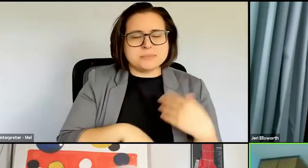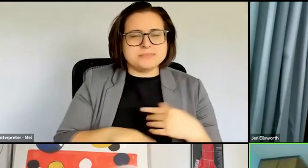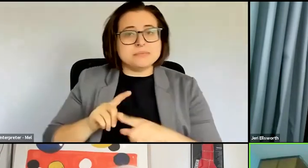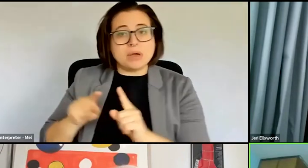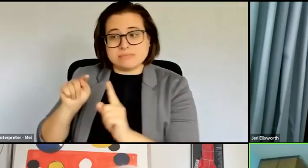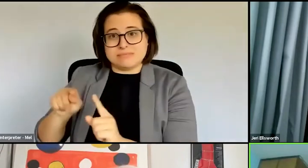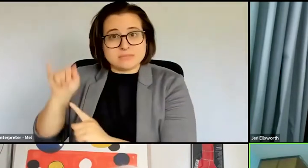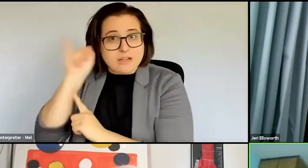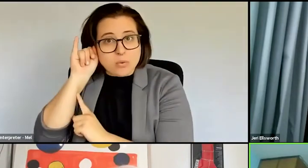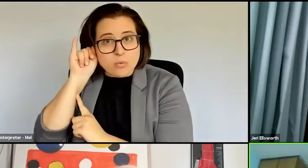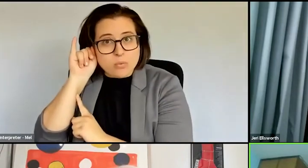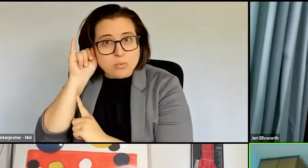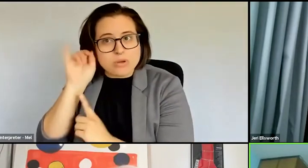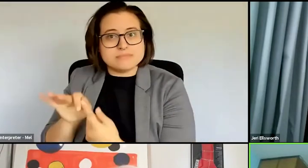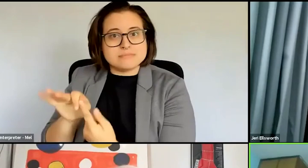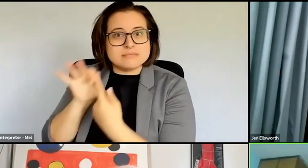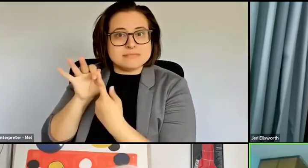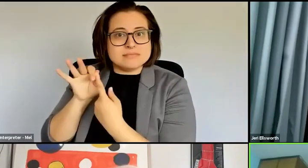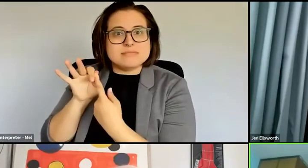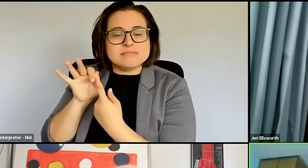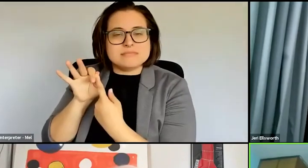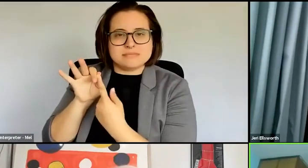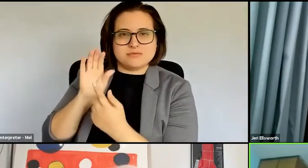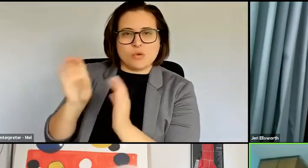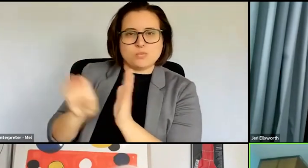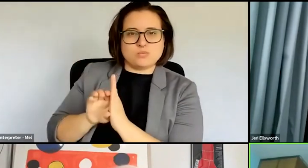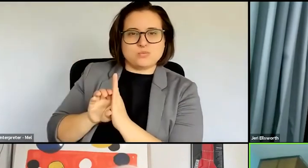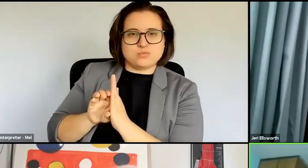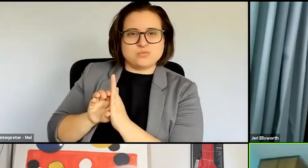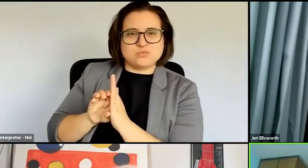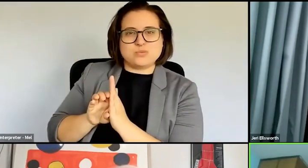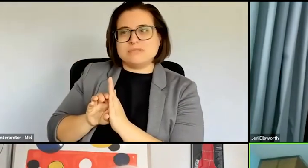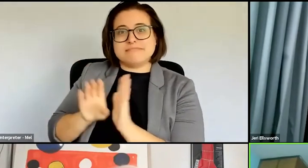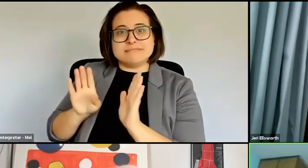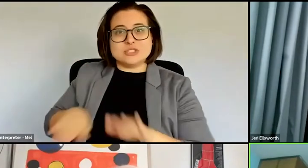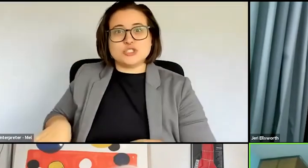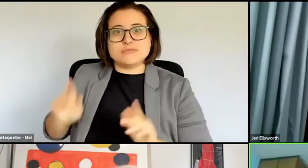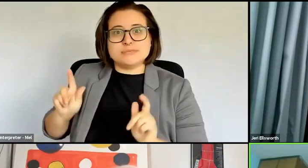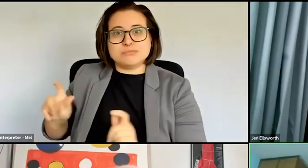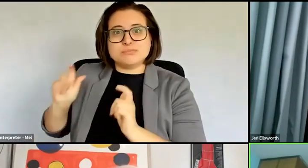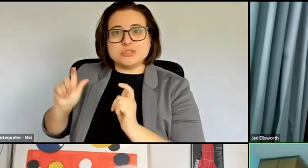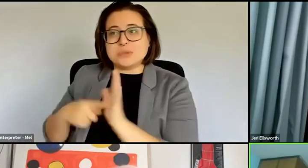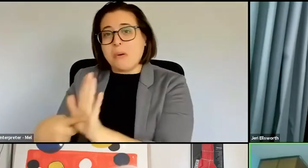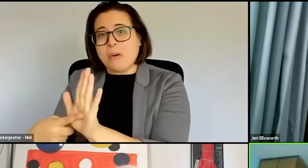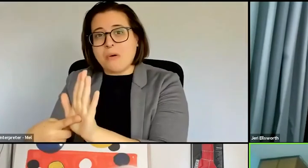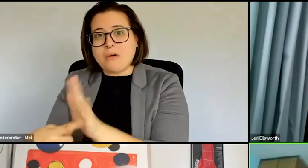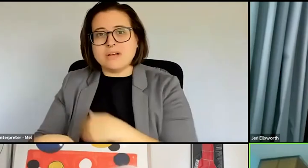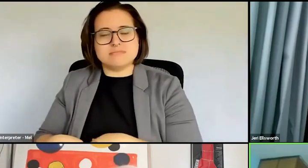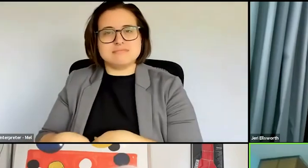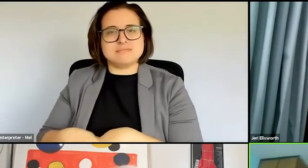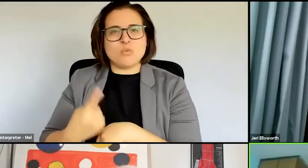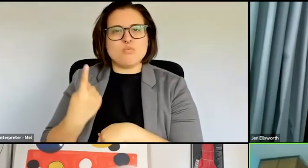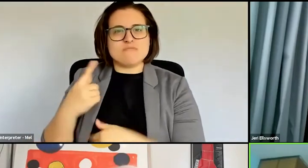to your colleagues, immediately with almost no interaction. It was one click to take a picture,